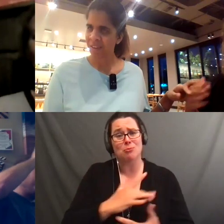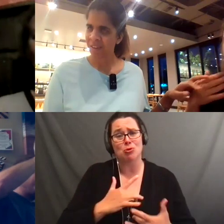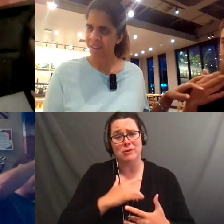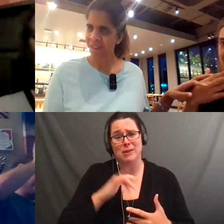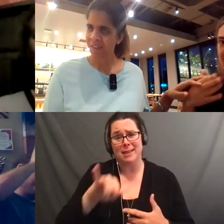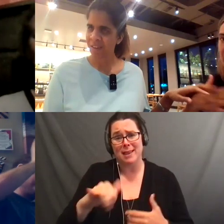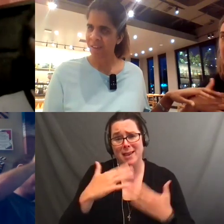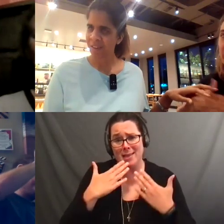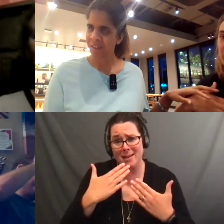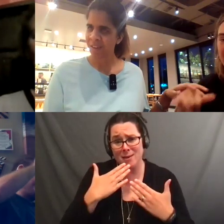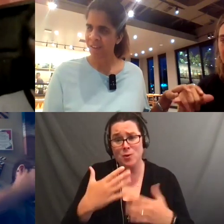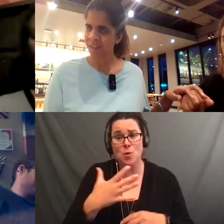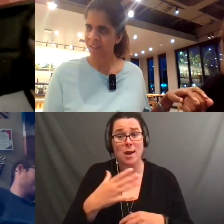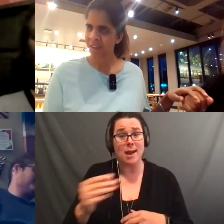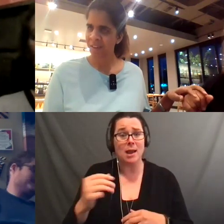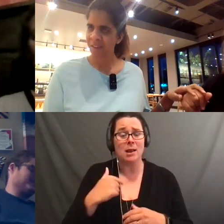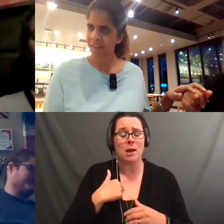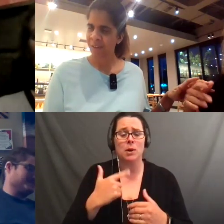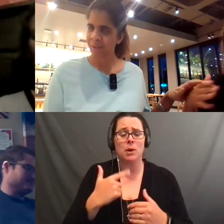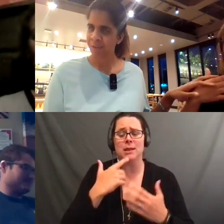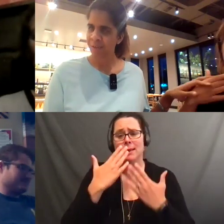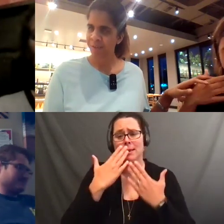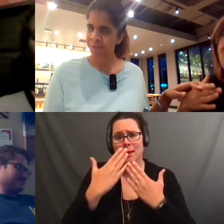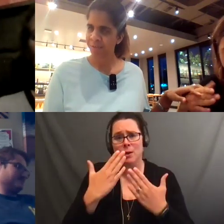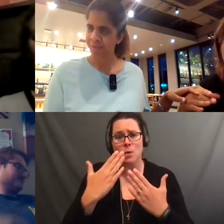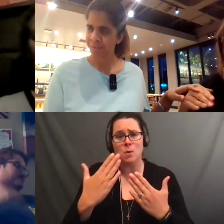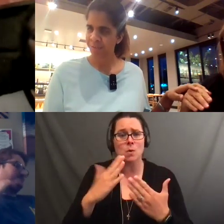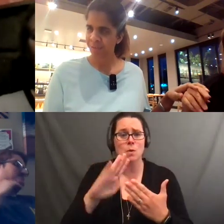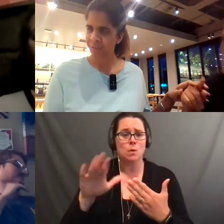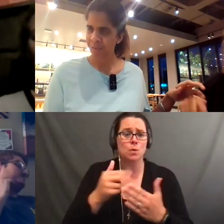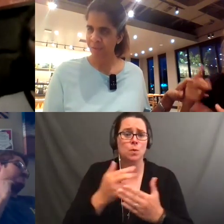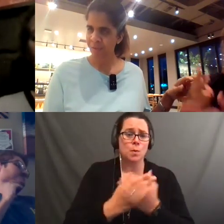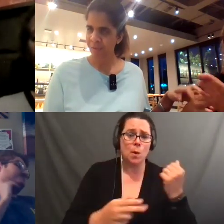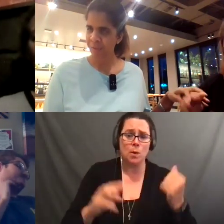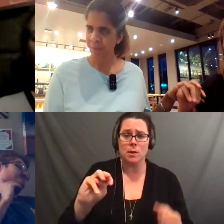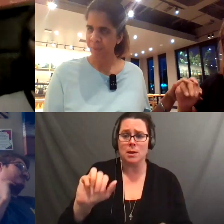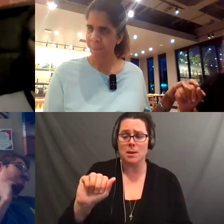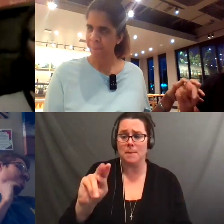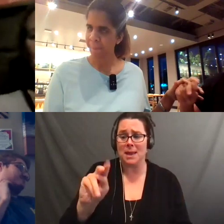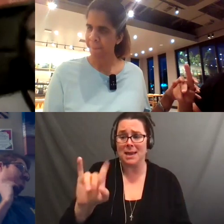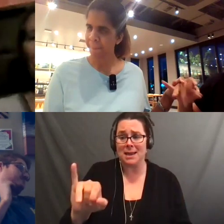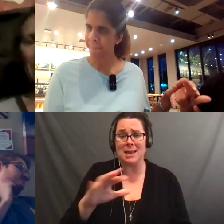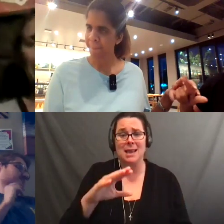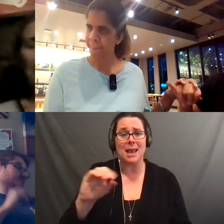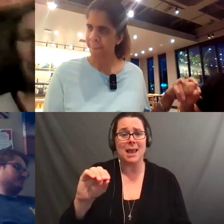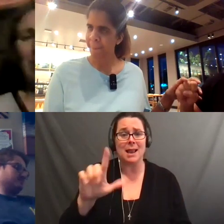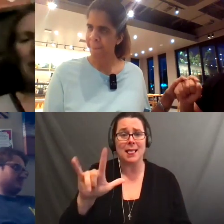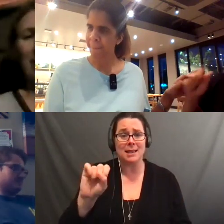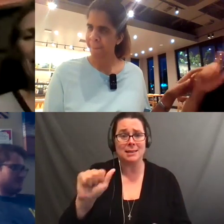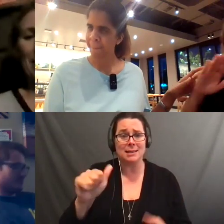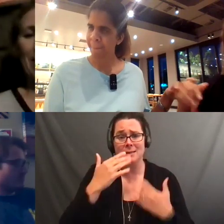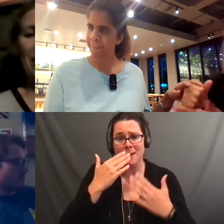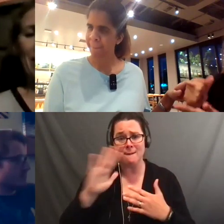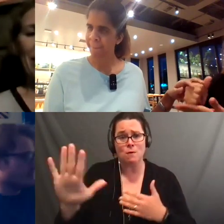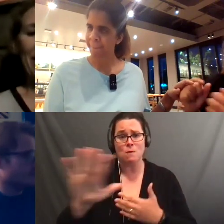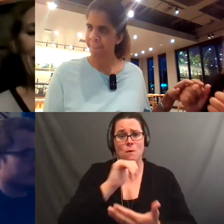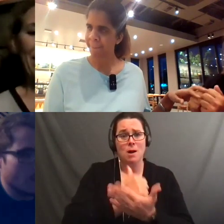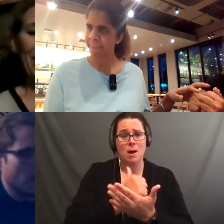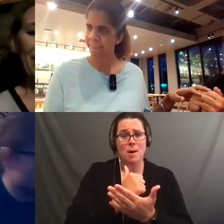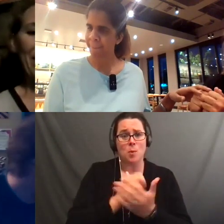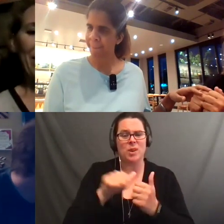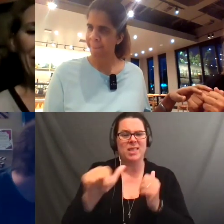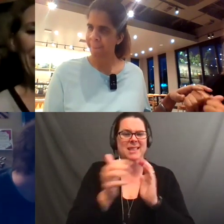I wanted to say thank you to both Mandy and Lisa for their help with this talent show project.